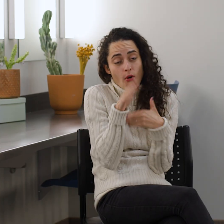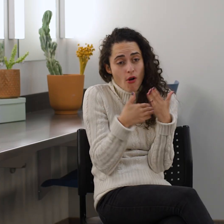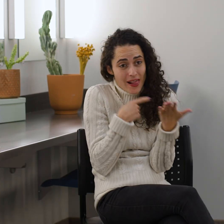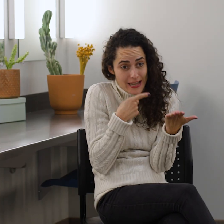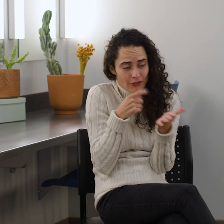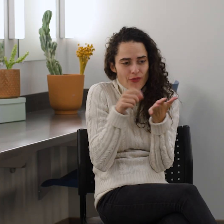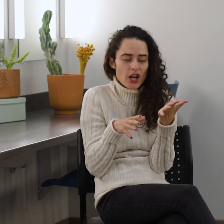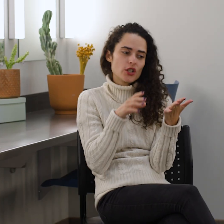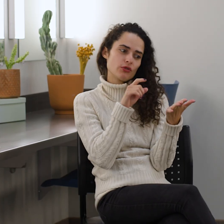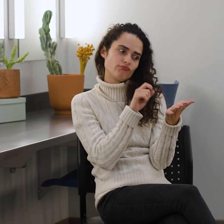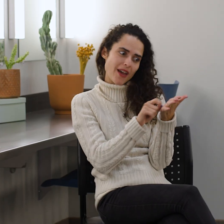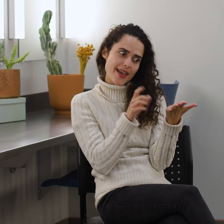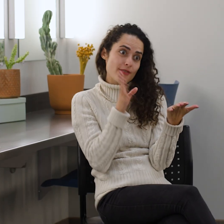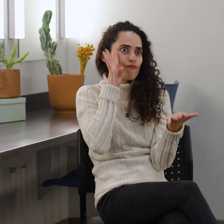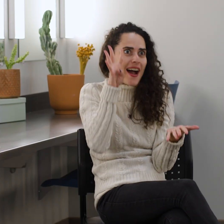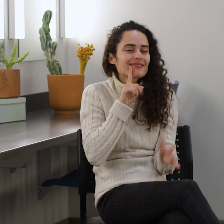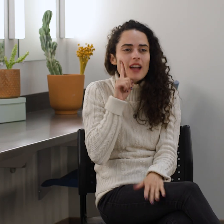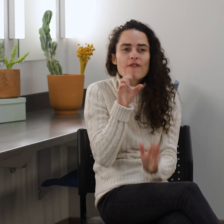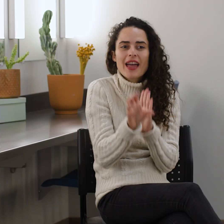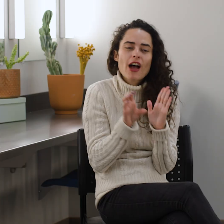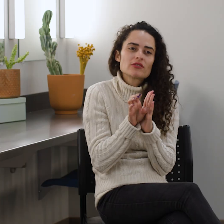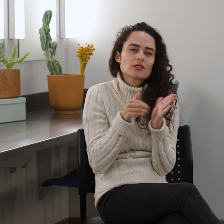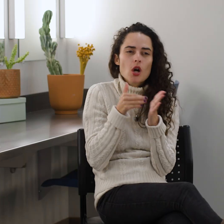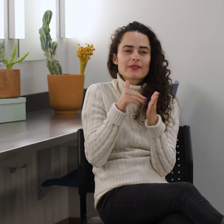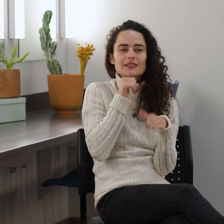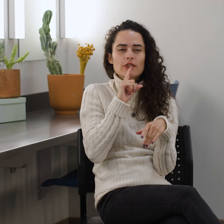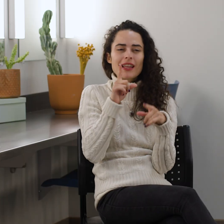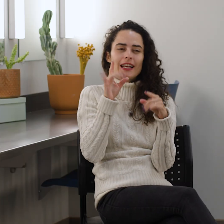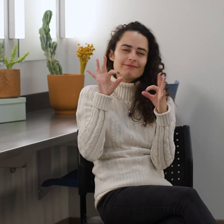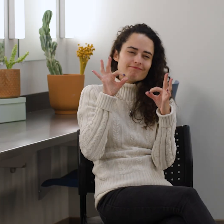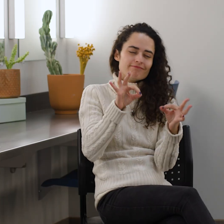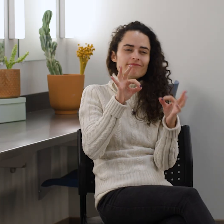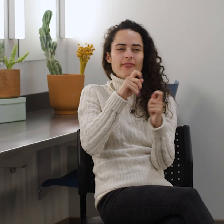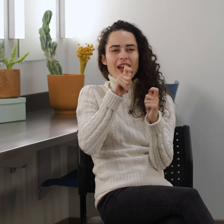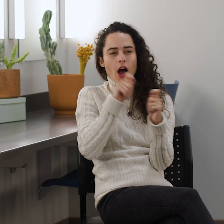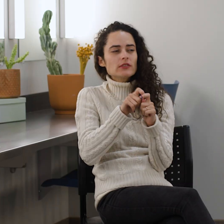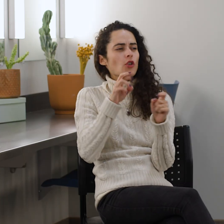They’re pretty much all written by hearing people and when they write Deaf characters, it’s often inaccurate